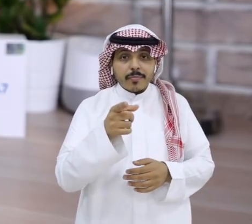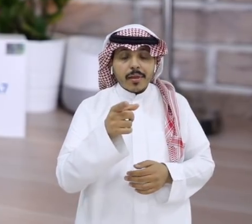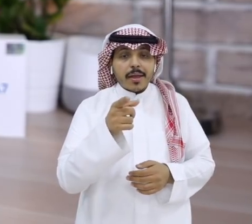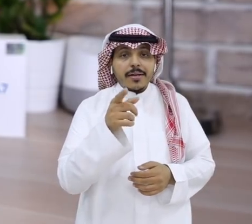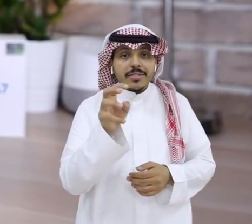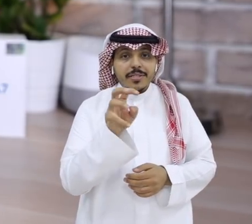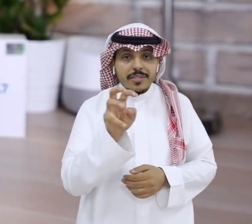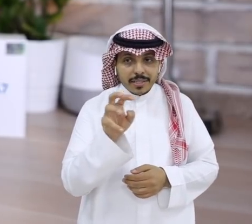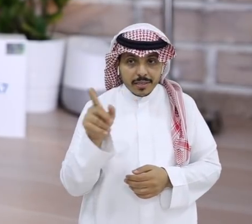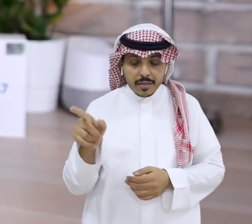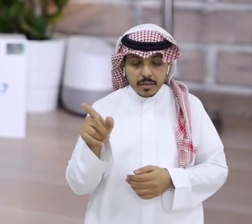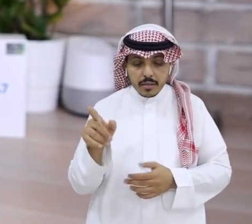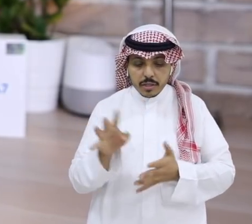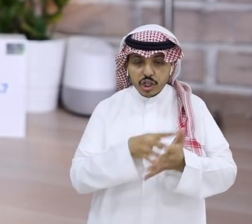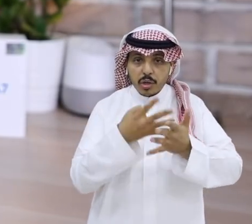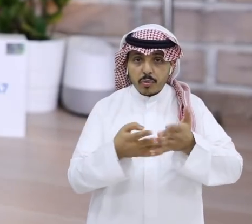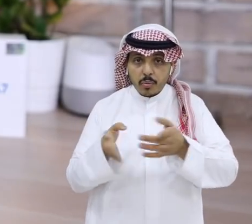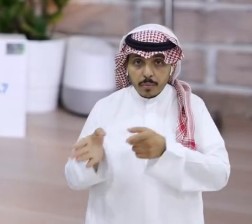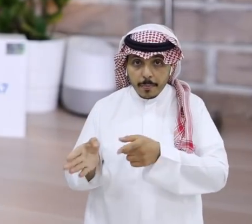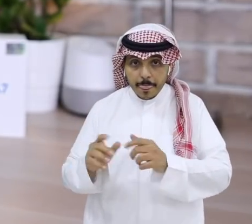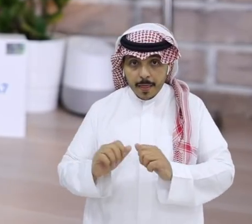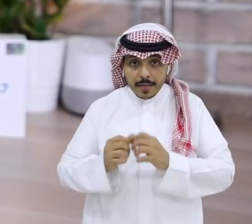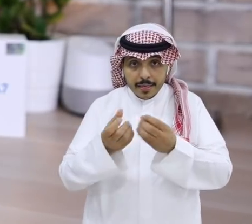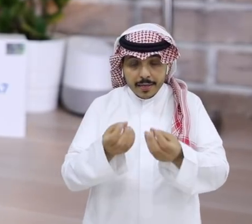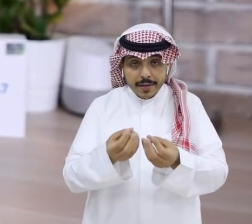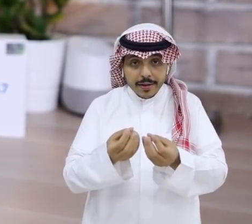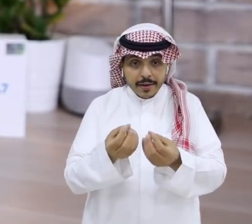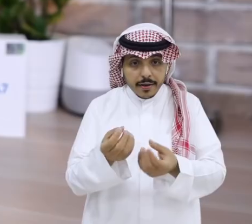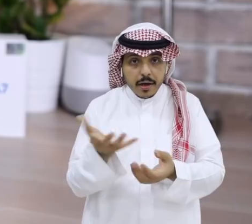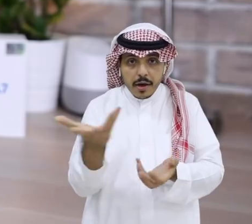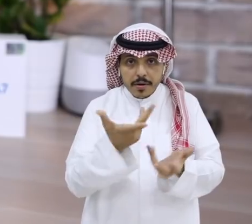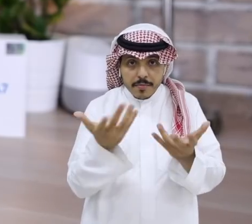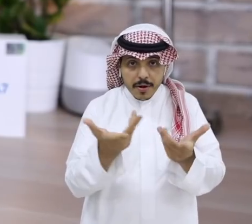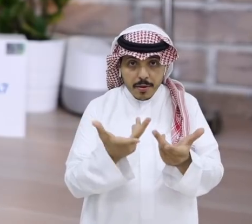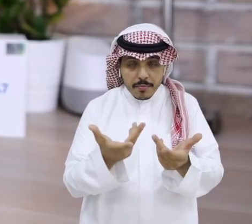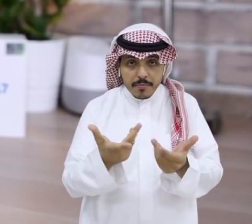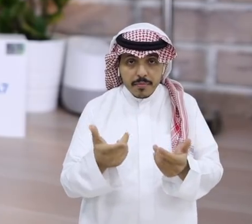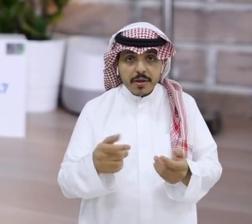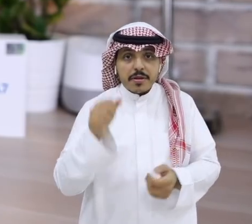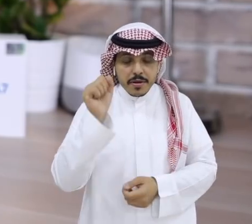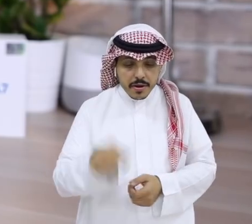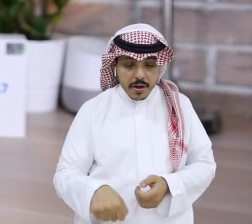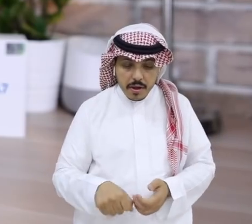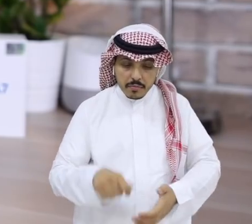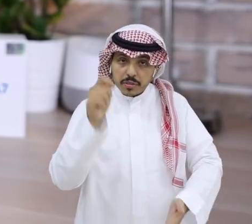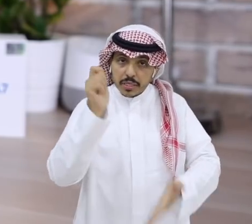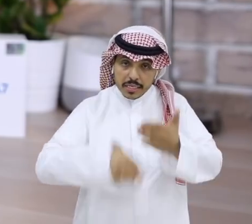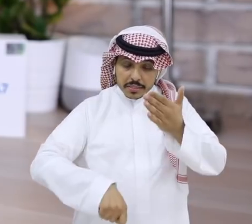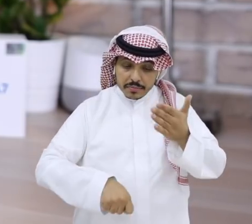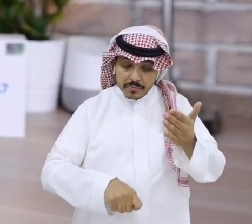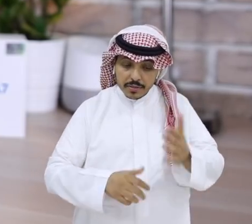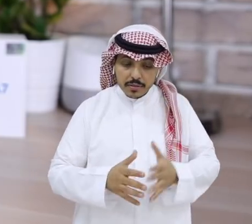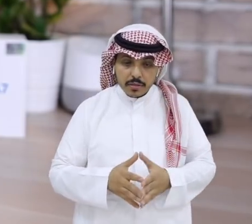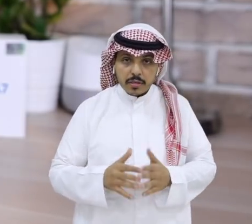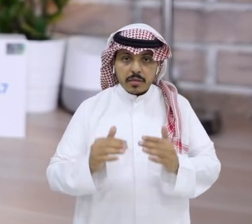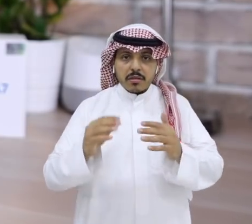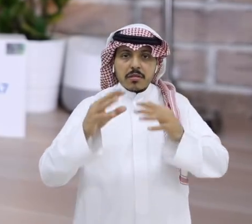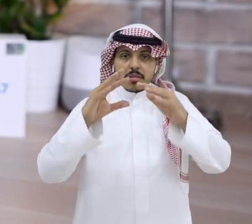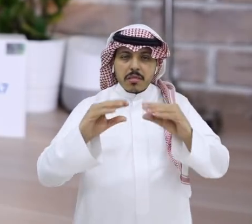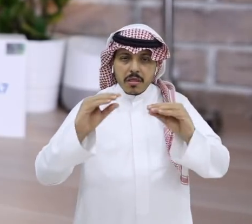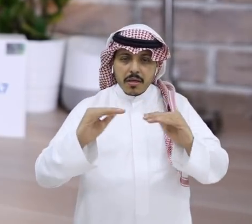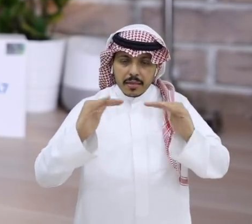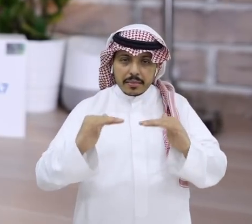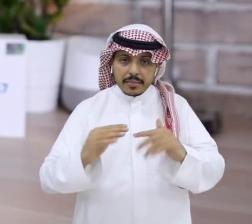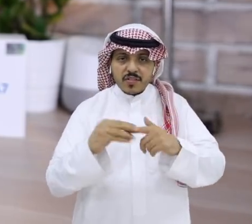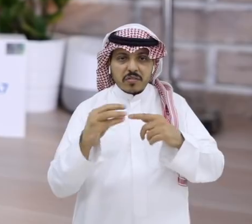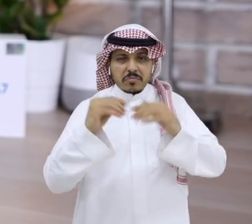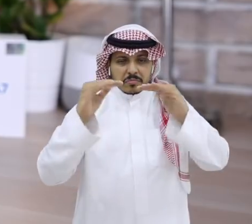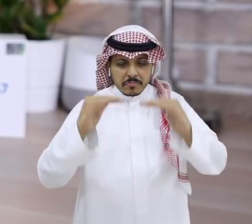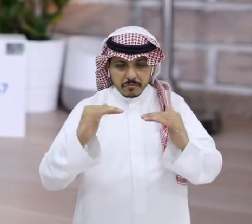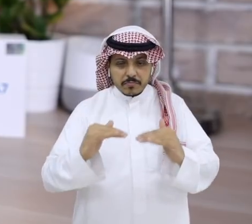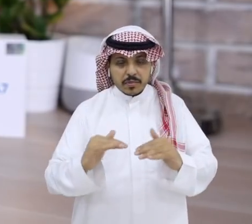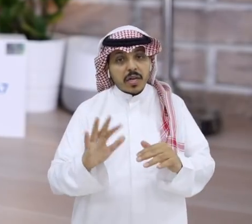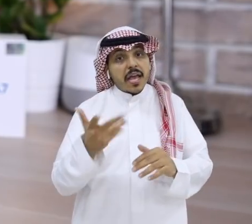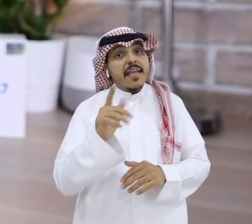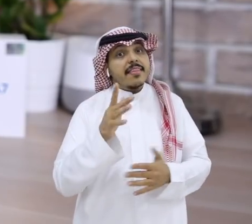But if IDC with their resources can get the information, then officially, we will know the decrease of Apple percentage, if it happen.